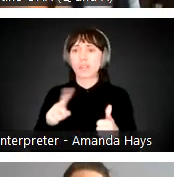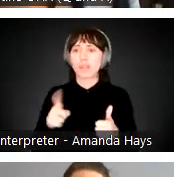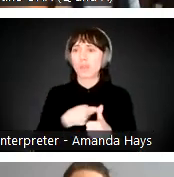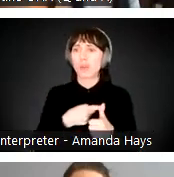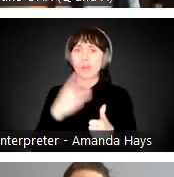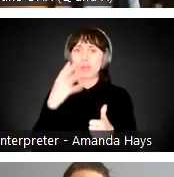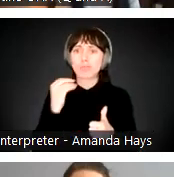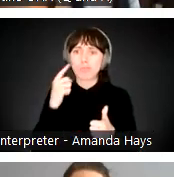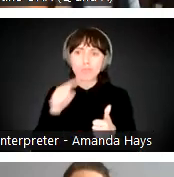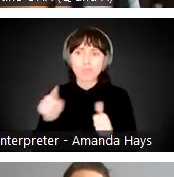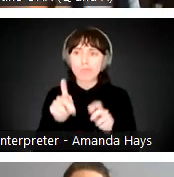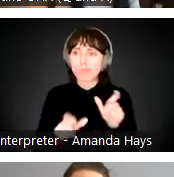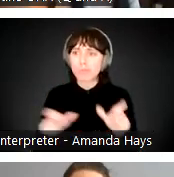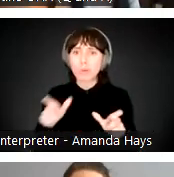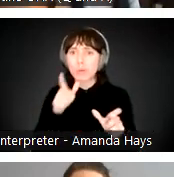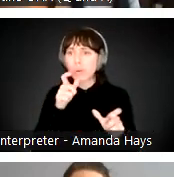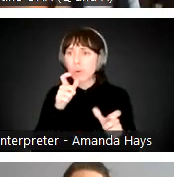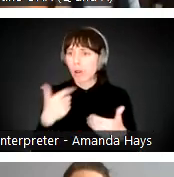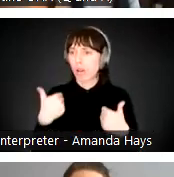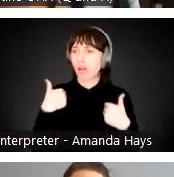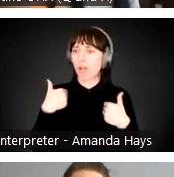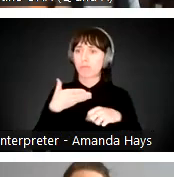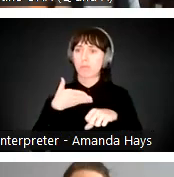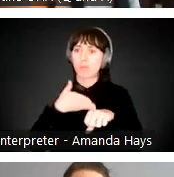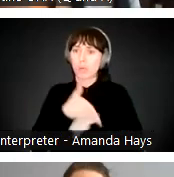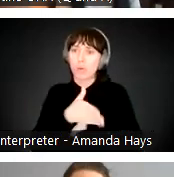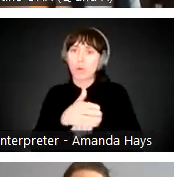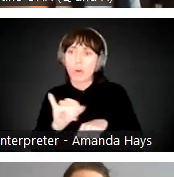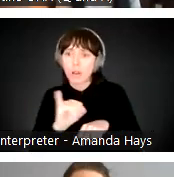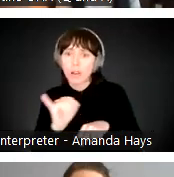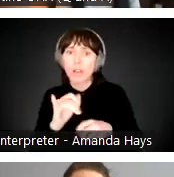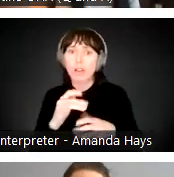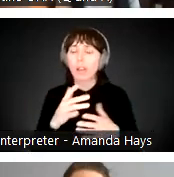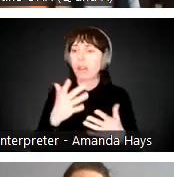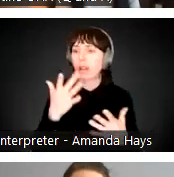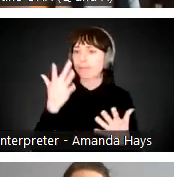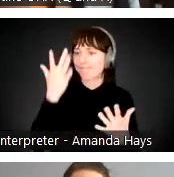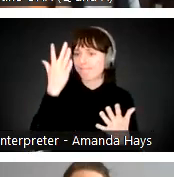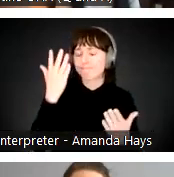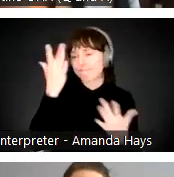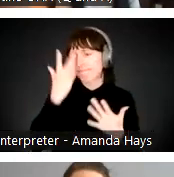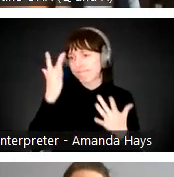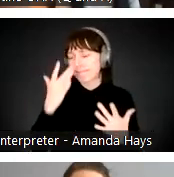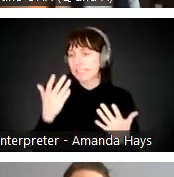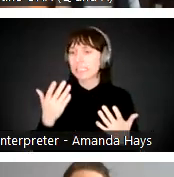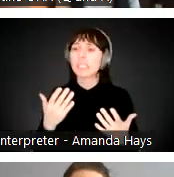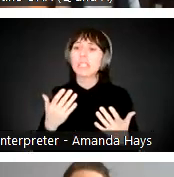they're living very similar to what they were living before, and they may not think of it as a chronic illness. But I would argue that, just the fact that two